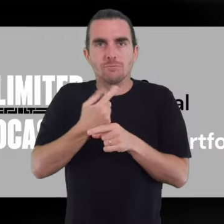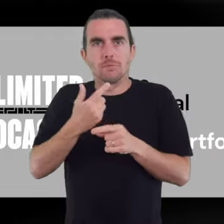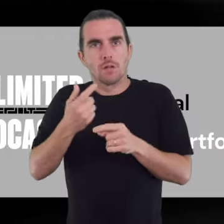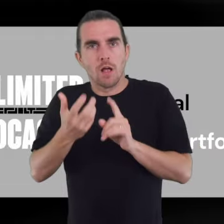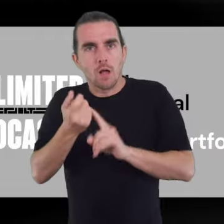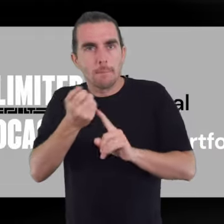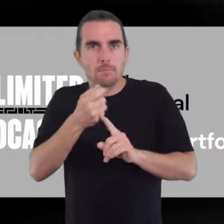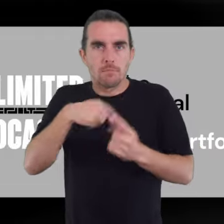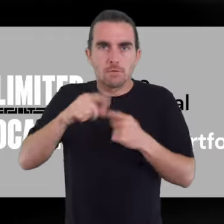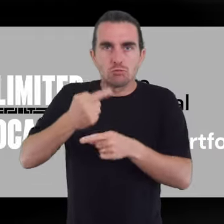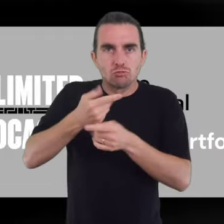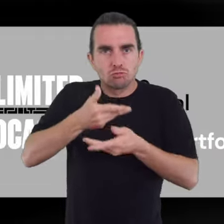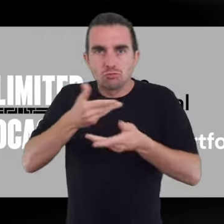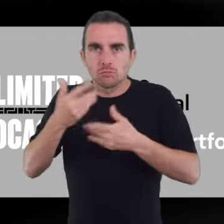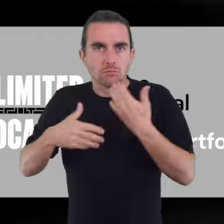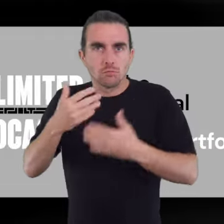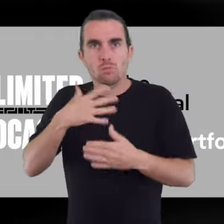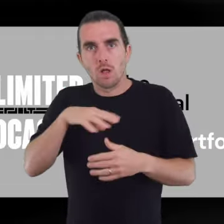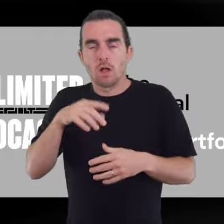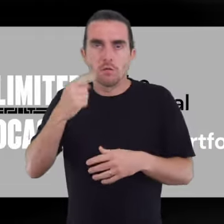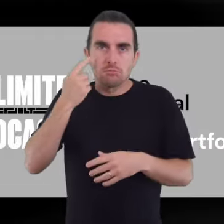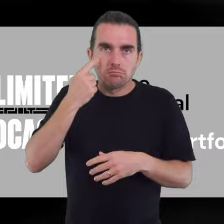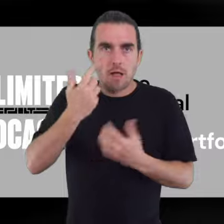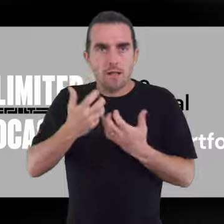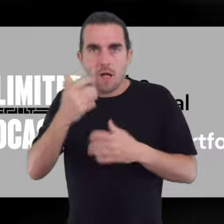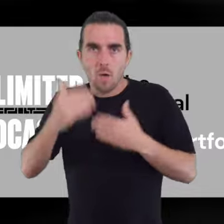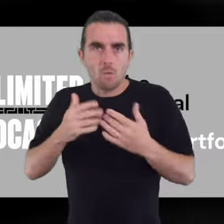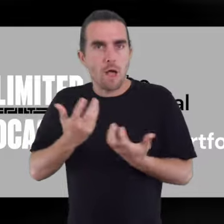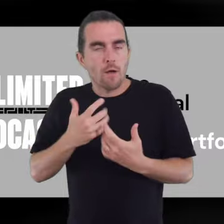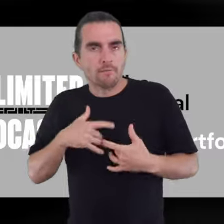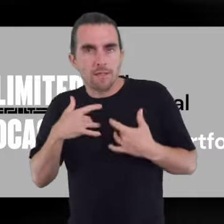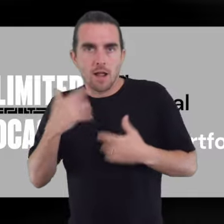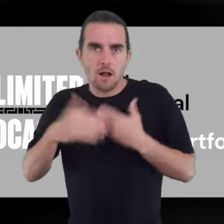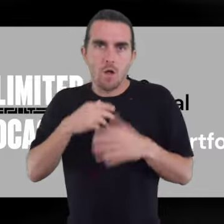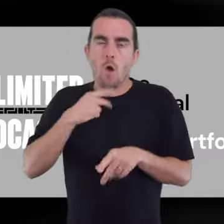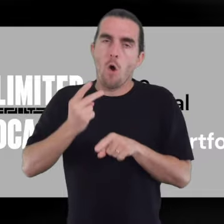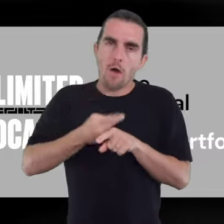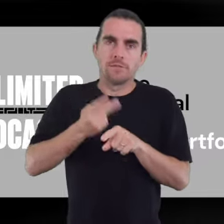and talking with participants about what we wanted to produce, which was this feeling,